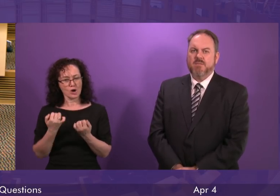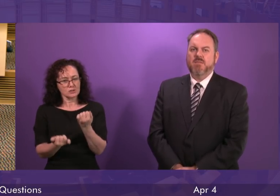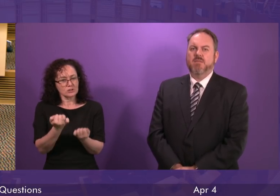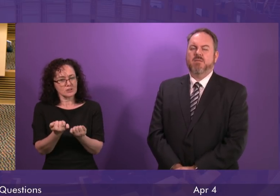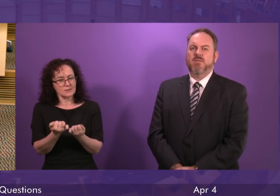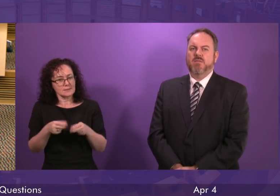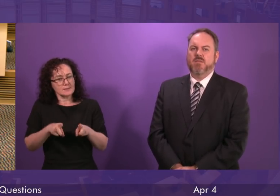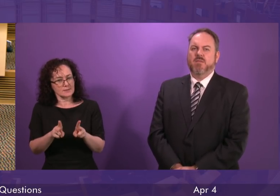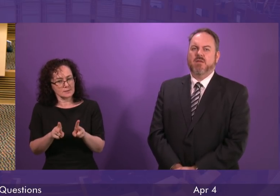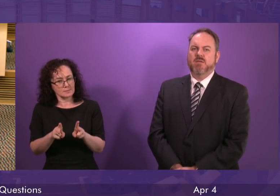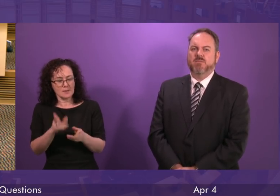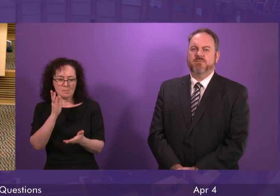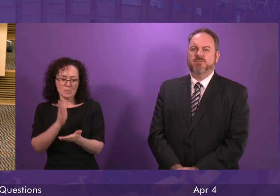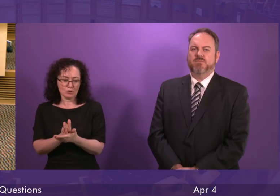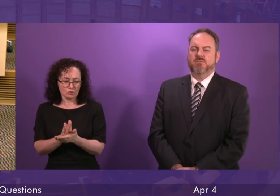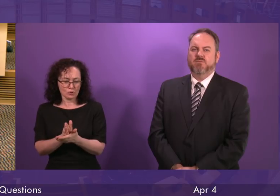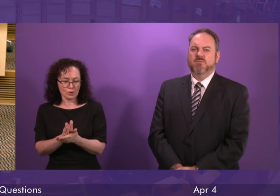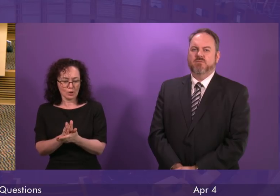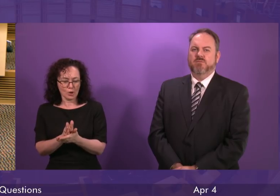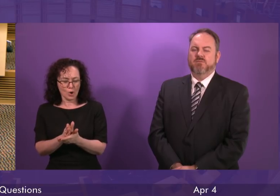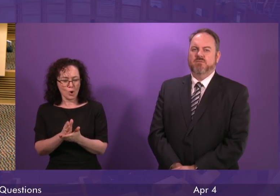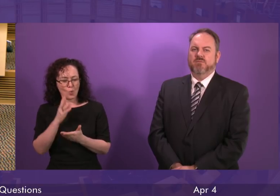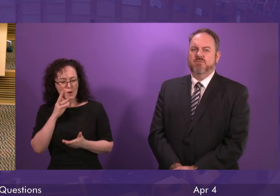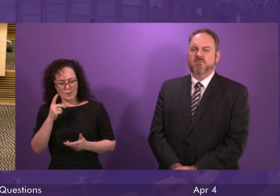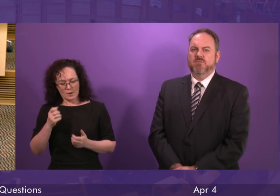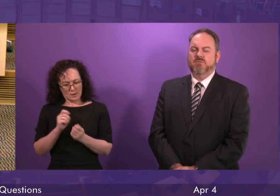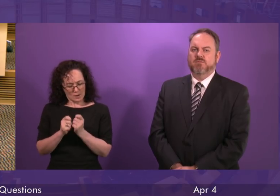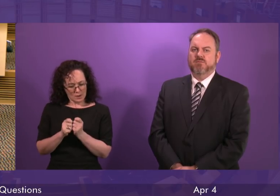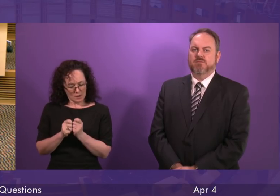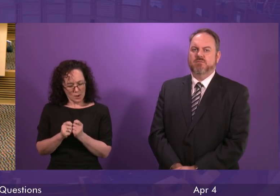those who suffer abuse are put at the absolute heart of everything that we do. In fact, that